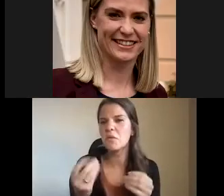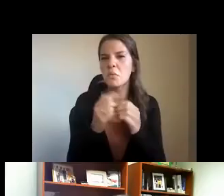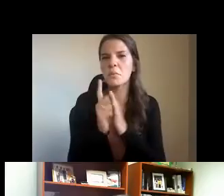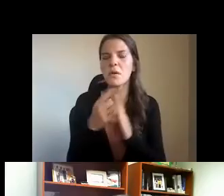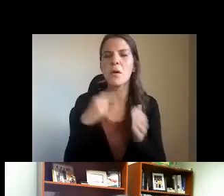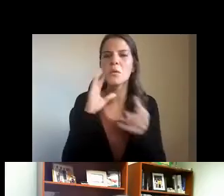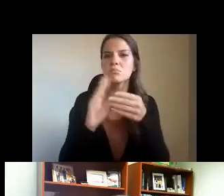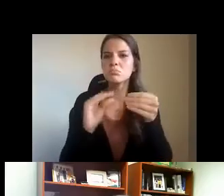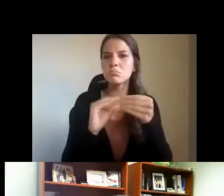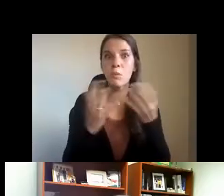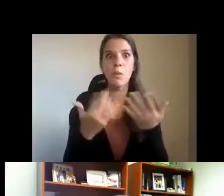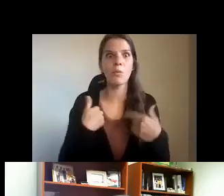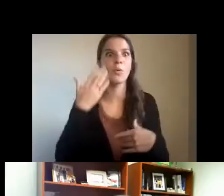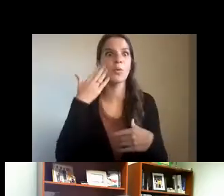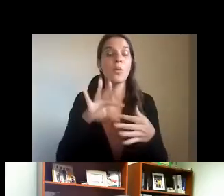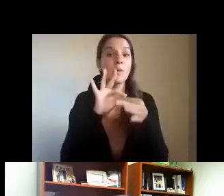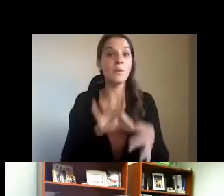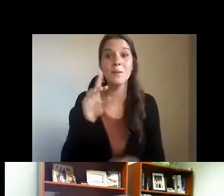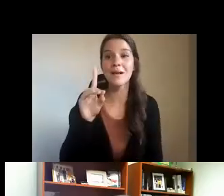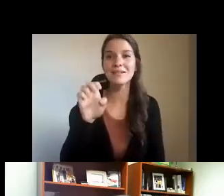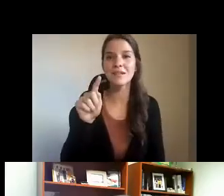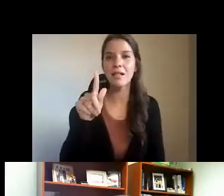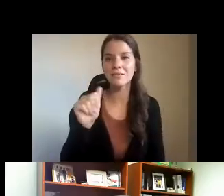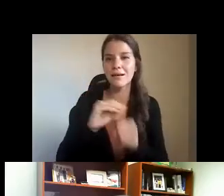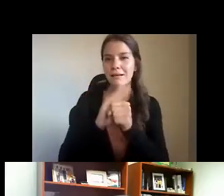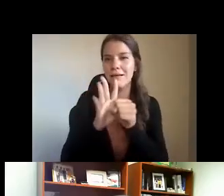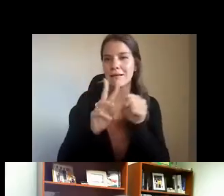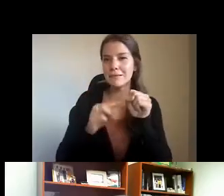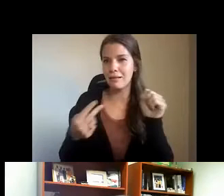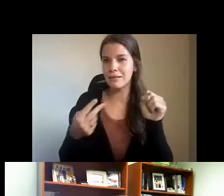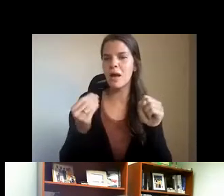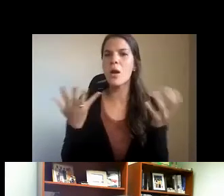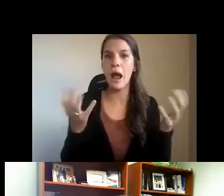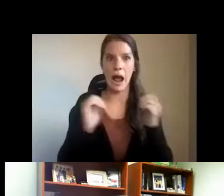what we know about the delta strain. Why this has really changed the urgency a little bit. Just